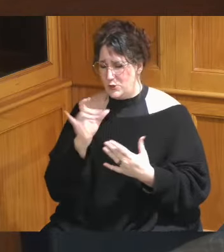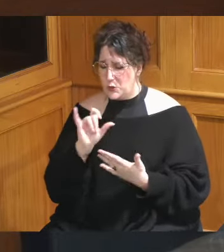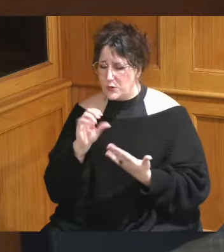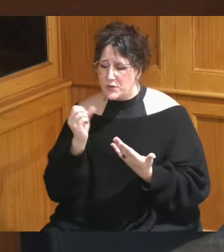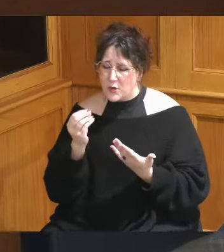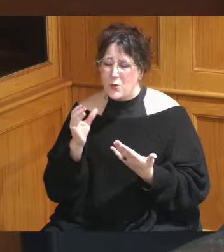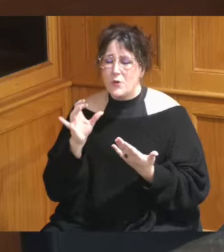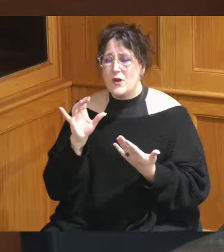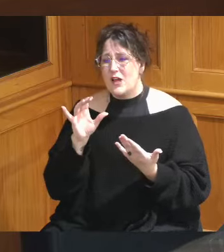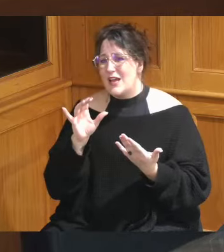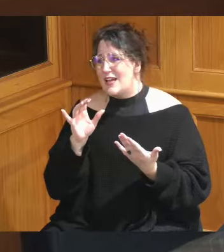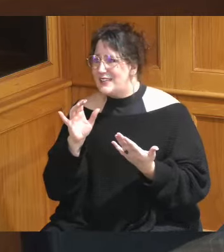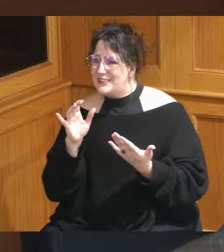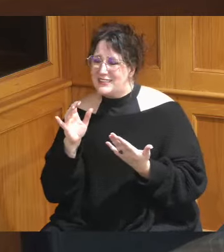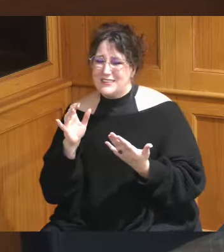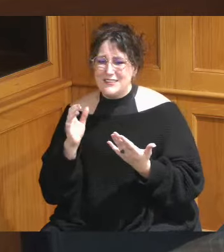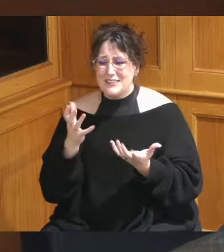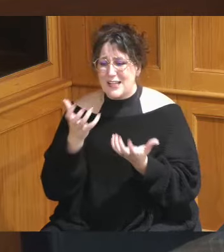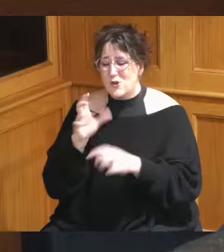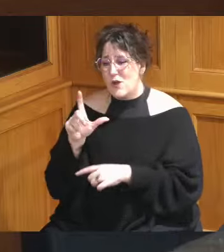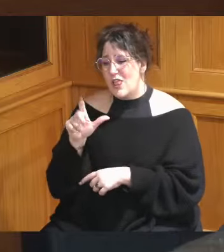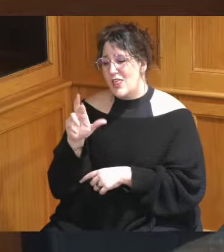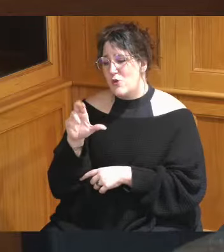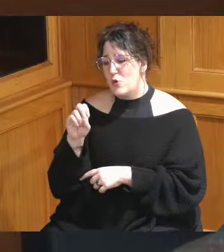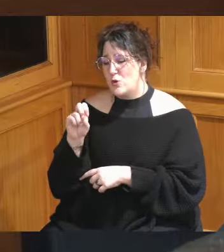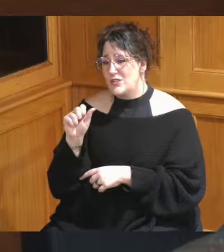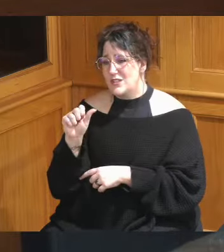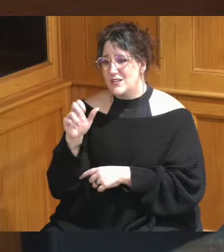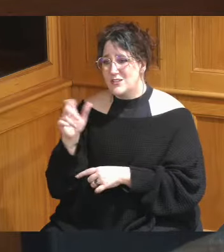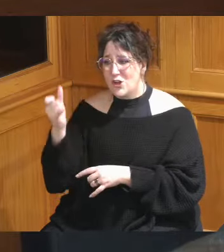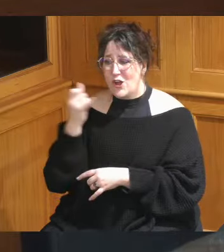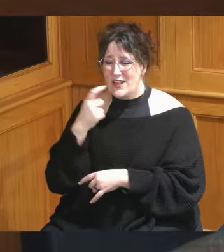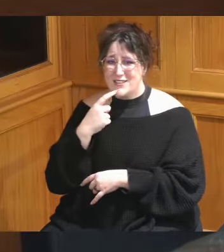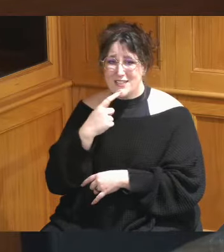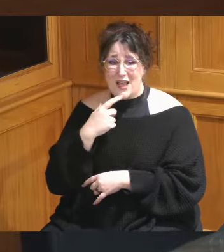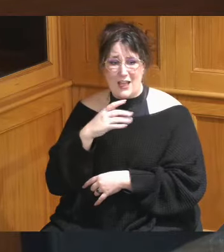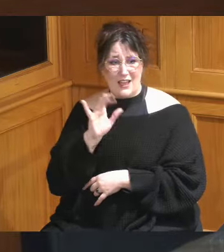that's kind of my I don't want LaRosas calling me saying it went up and then the pizza done went up